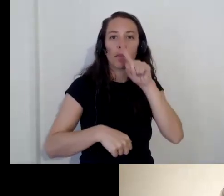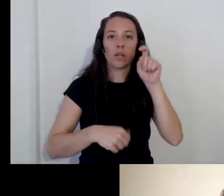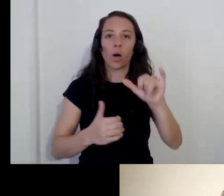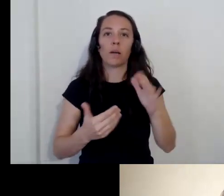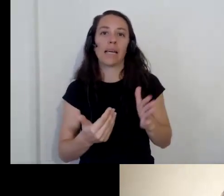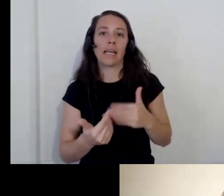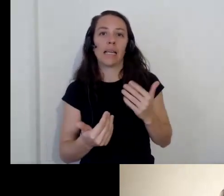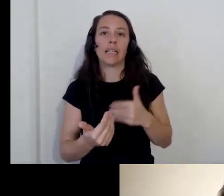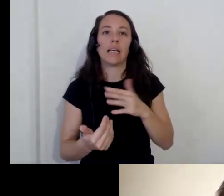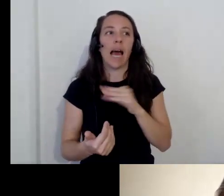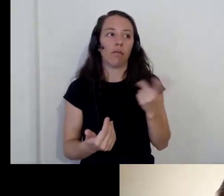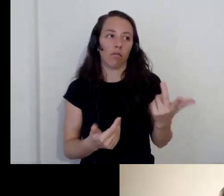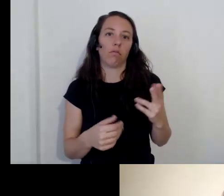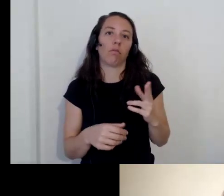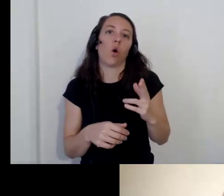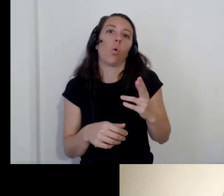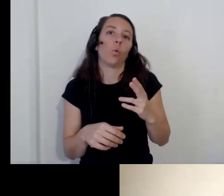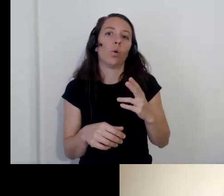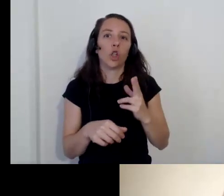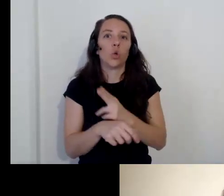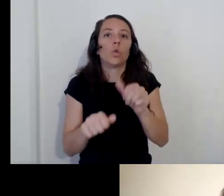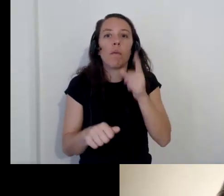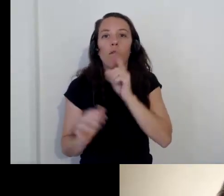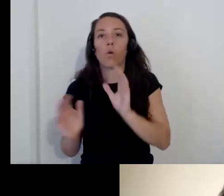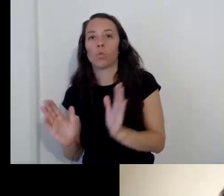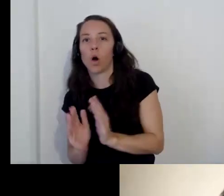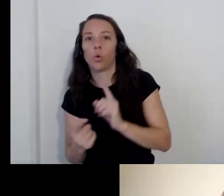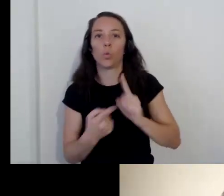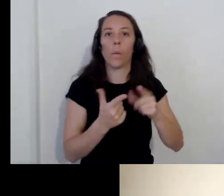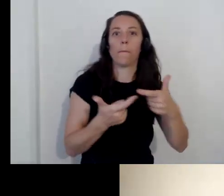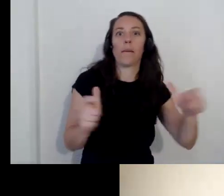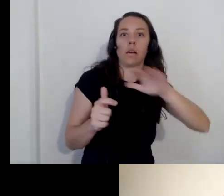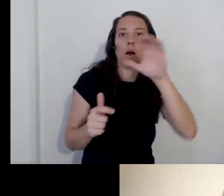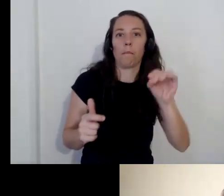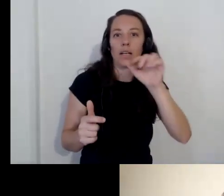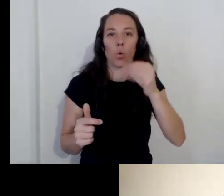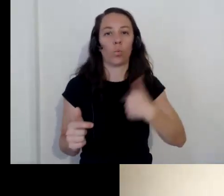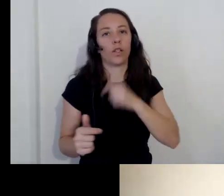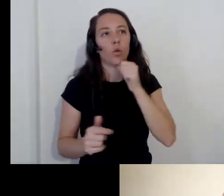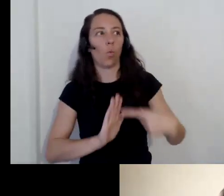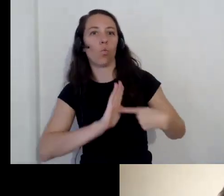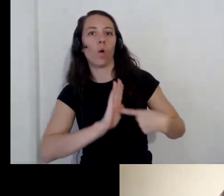for companies so we don't represent any individuals. We are really there to facilitate the